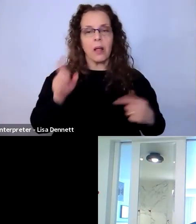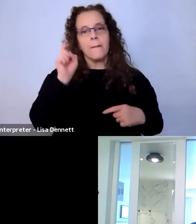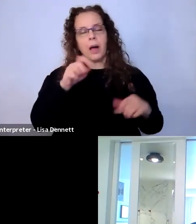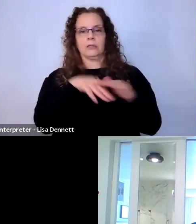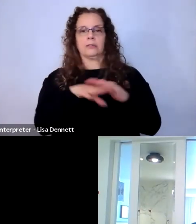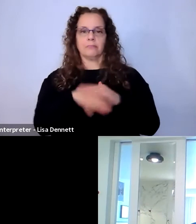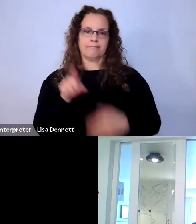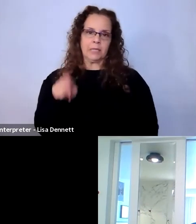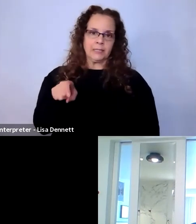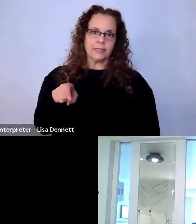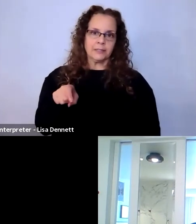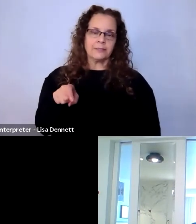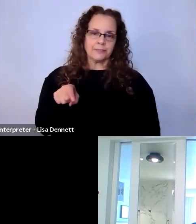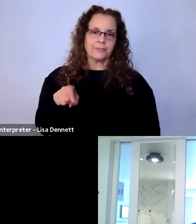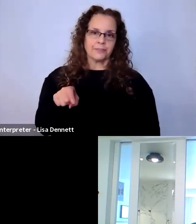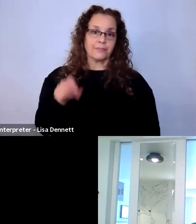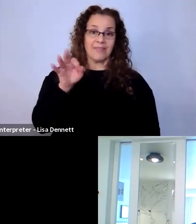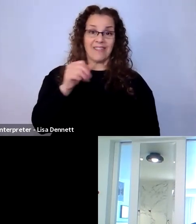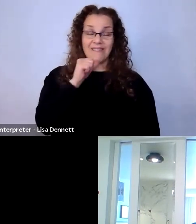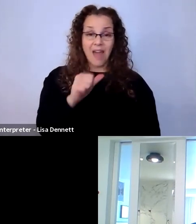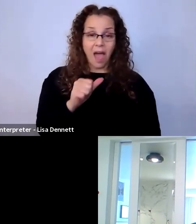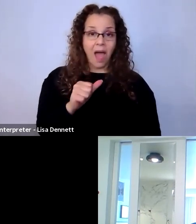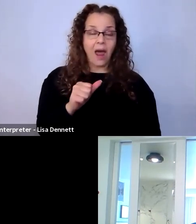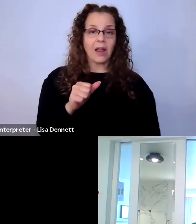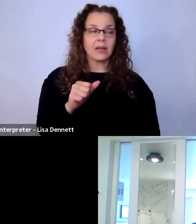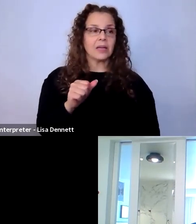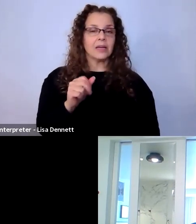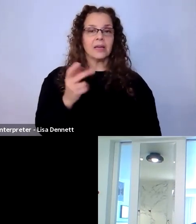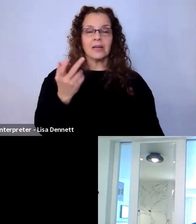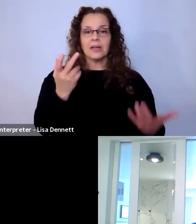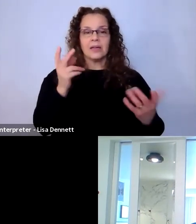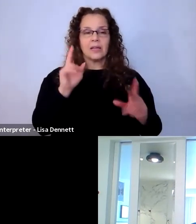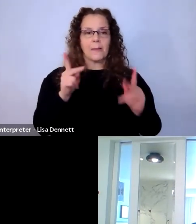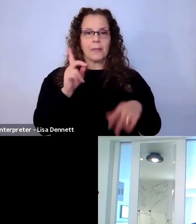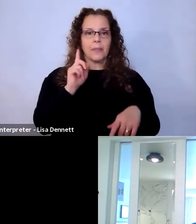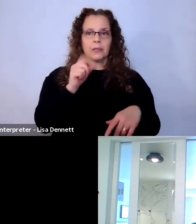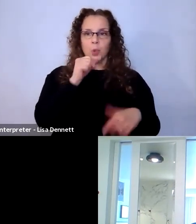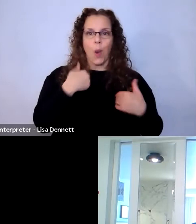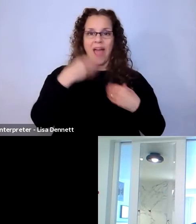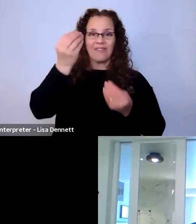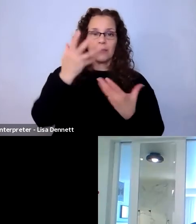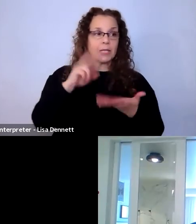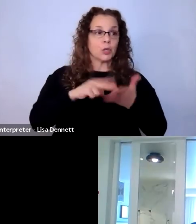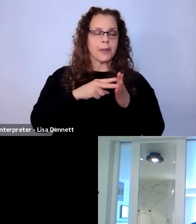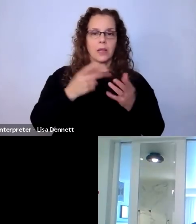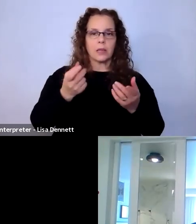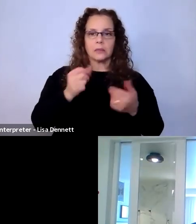otherwise folks who who aren't able to access that information will go out without a mask they won't know what to do.